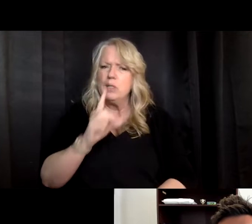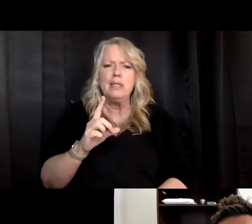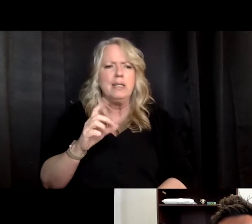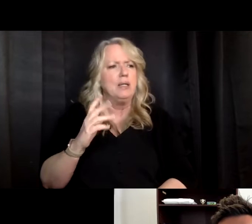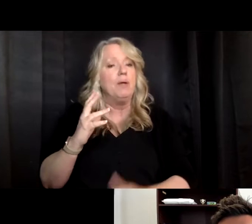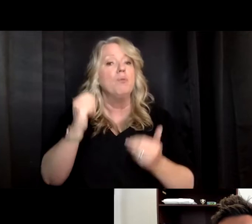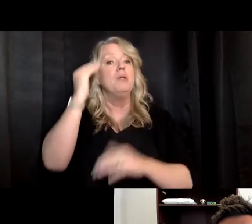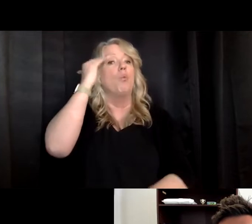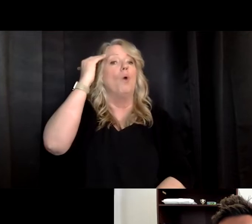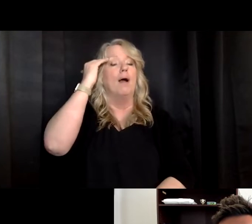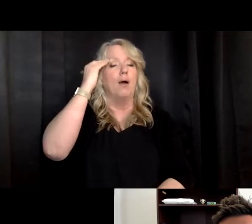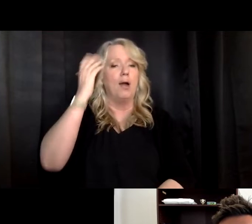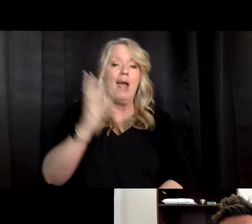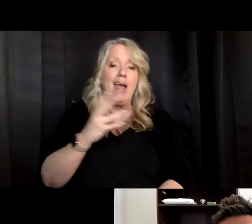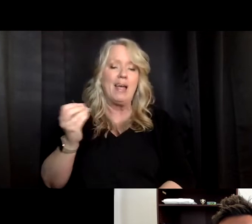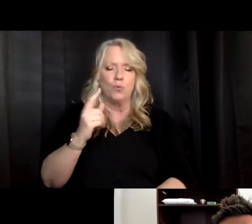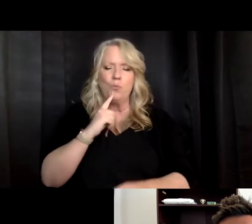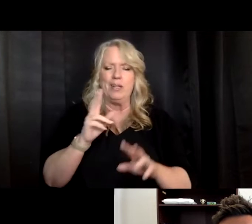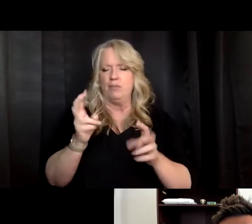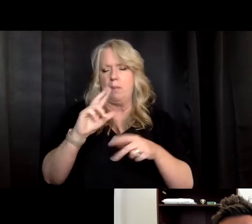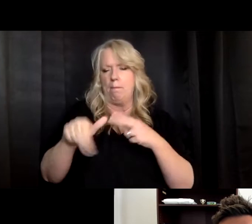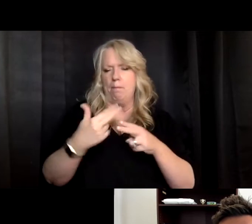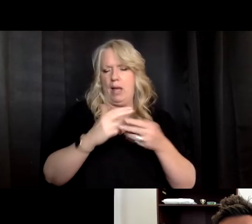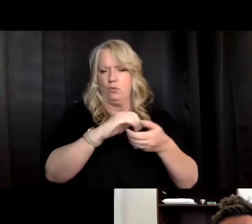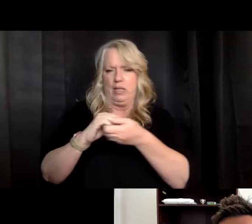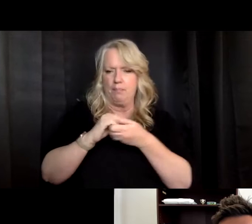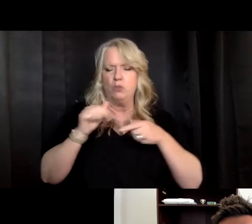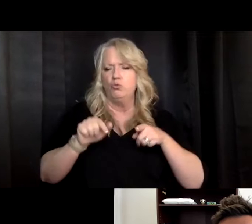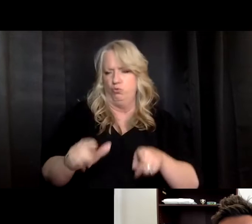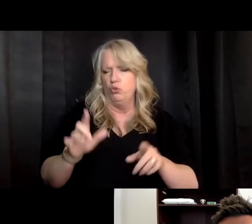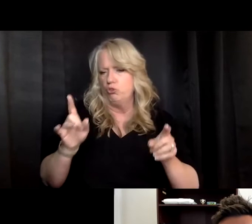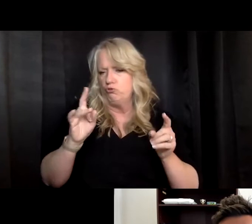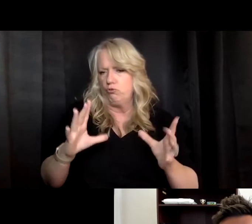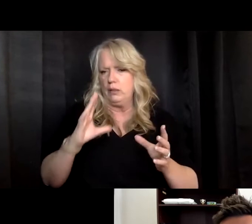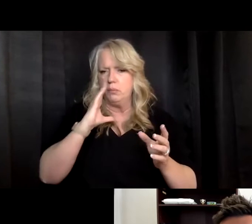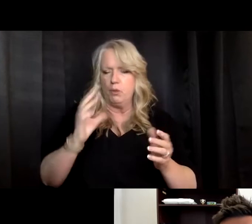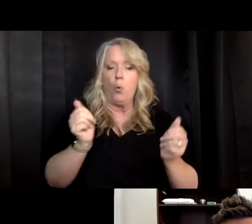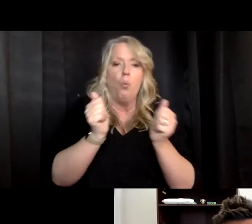LOW ABOUT BEING ABLE TO TALK ABOUT WHAT THEY WANT TO DO AND THINGS LIKE THAT. WE HAVE TO BE REALLY, AWARE OF THAT. AND WE HAVE A SAYING ABOUT